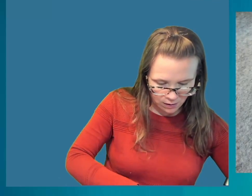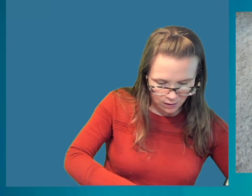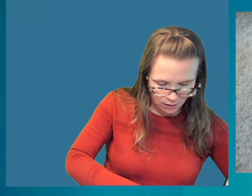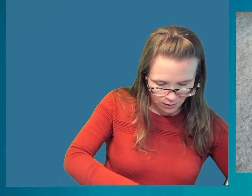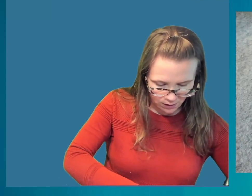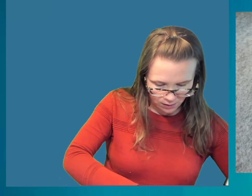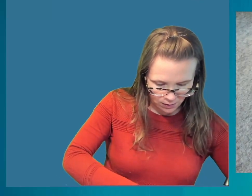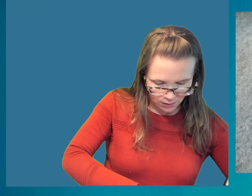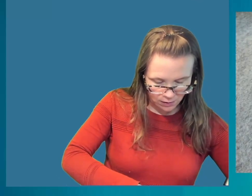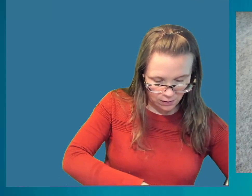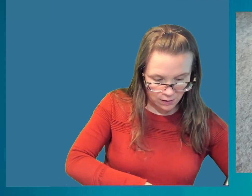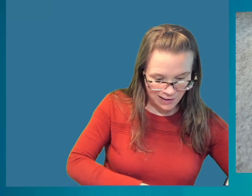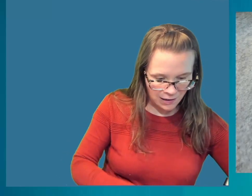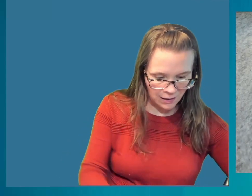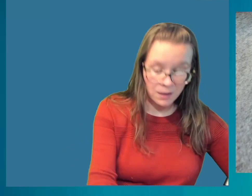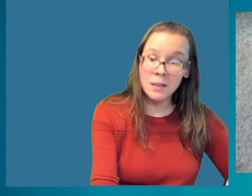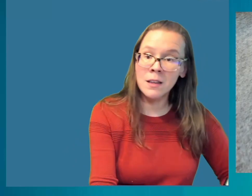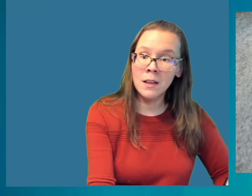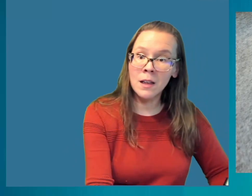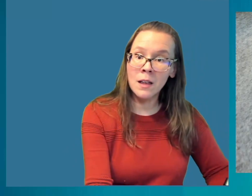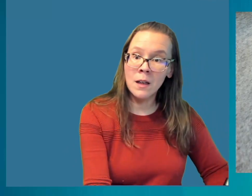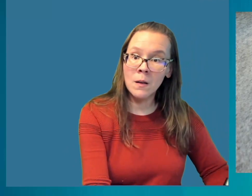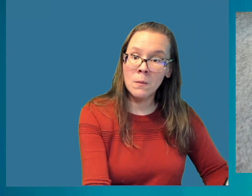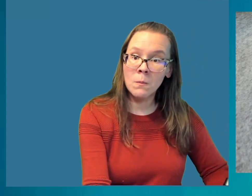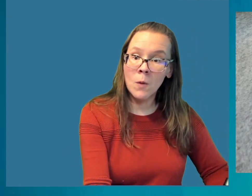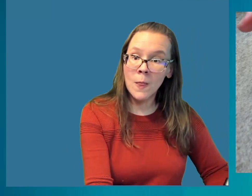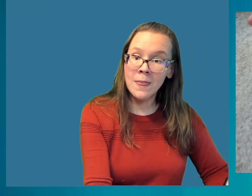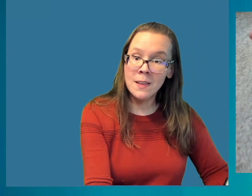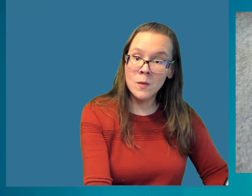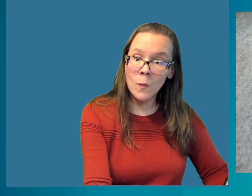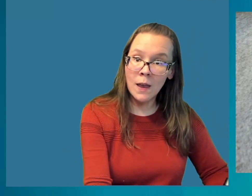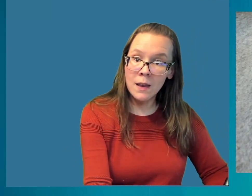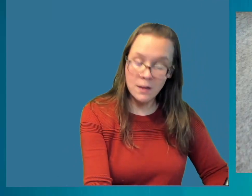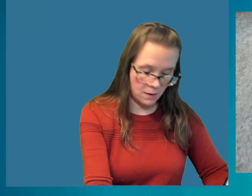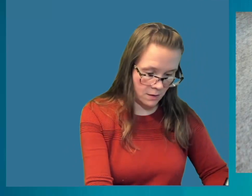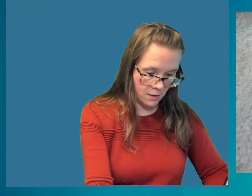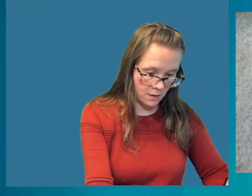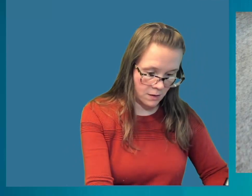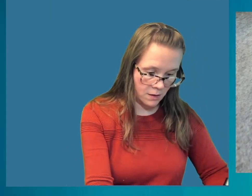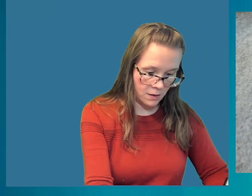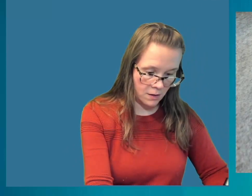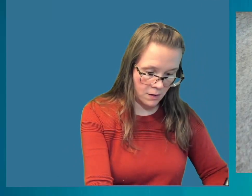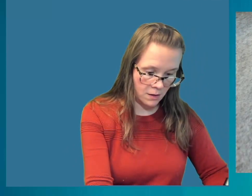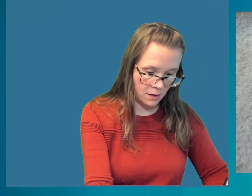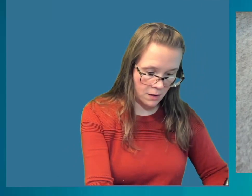It'll create... create a tiny bubble, but you won't see that when the postcard is finished.